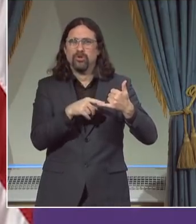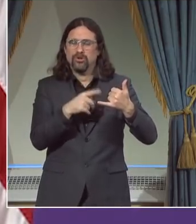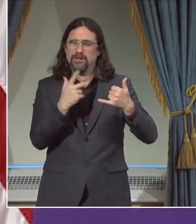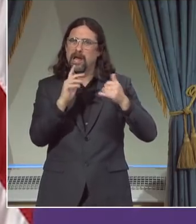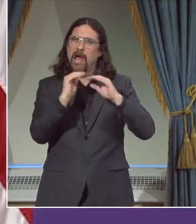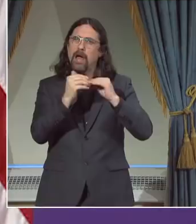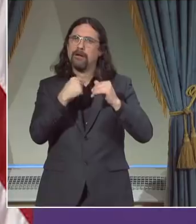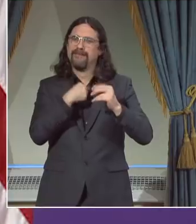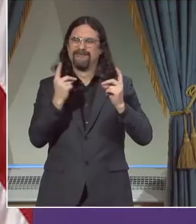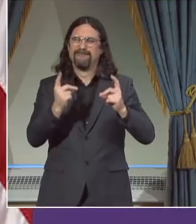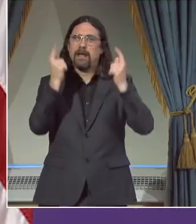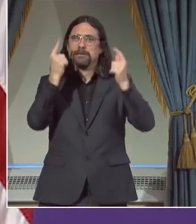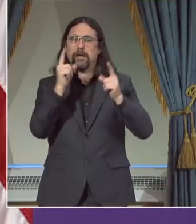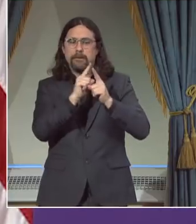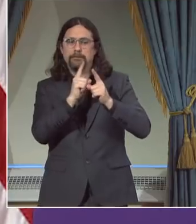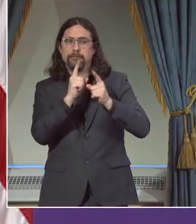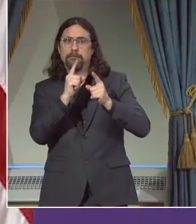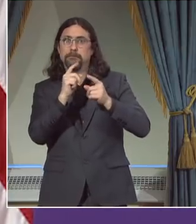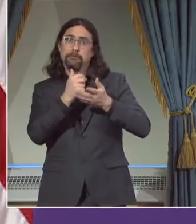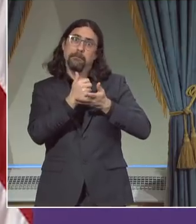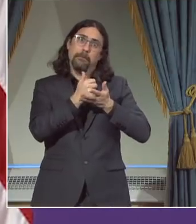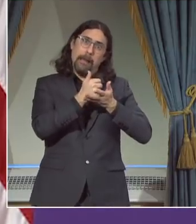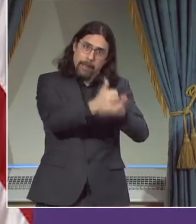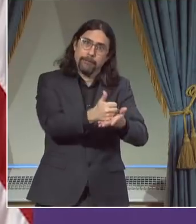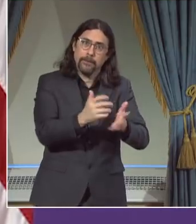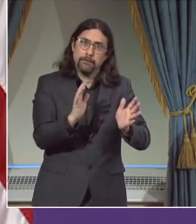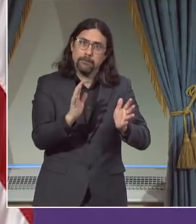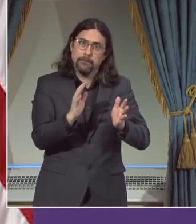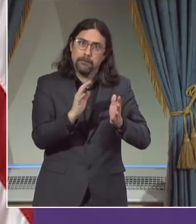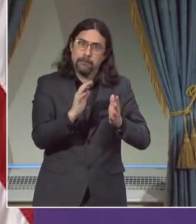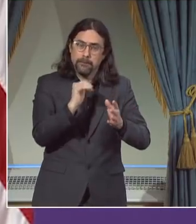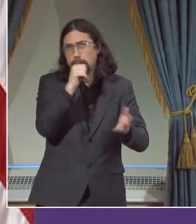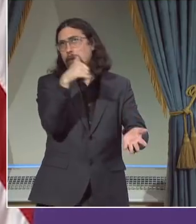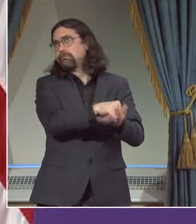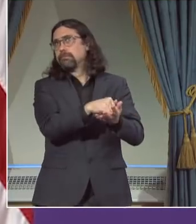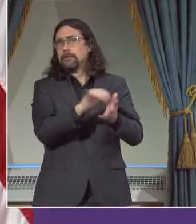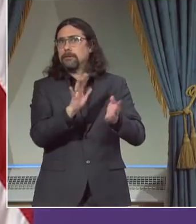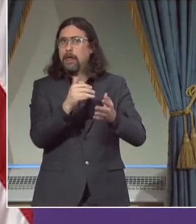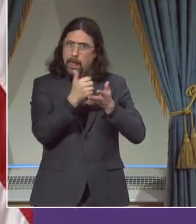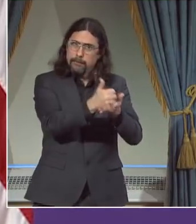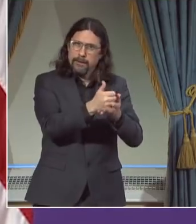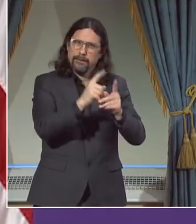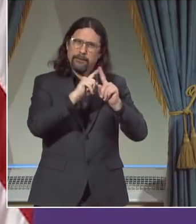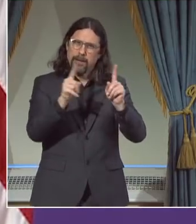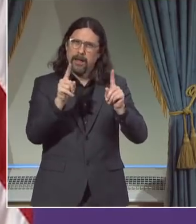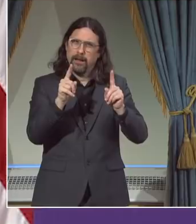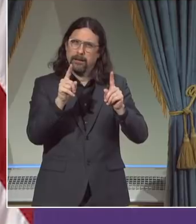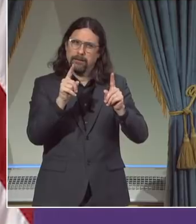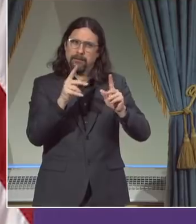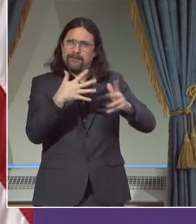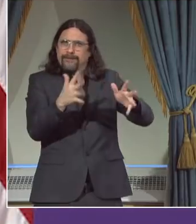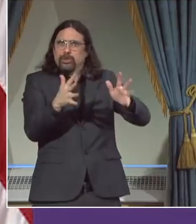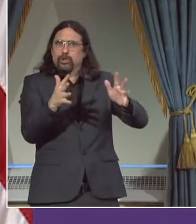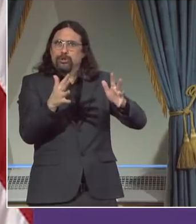QUESTION, GLAD YOU ASKED IT. WE MUST REMEEMBR, EVEN IN THE MIDST OF THIS TERRIFYING